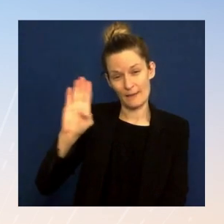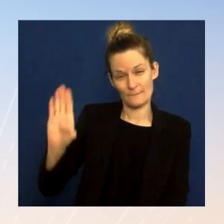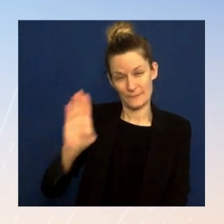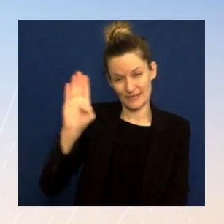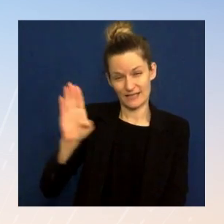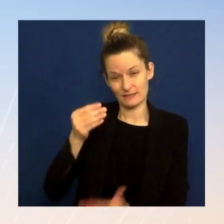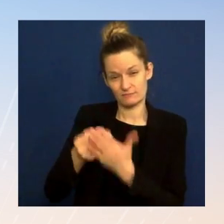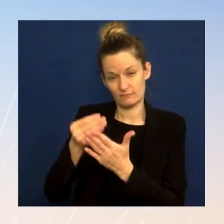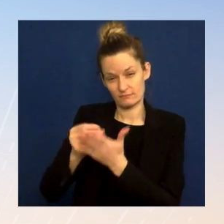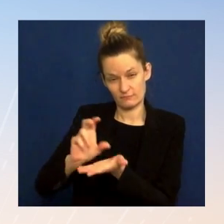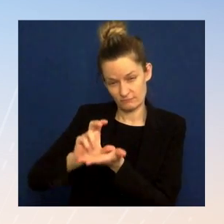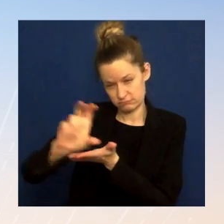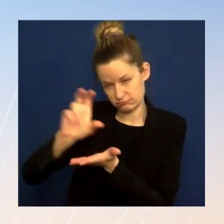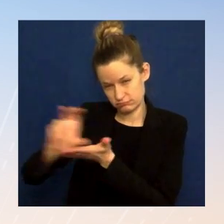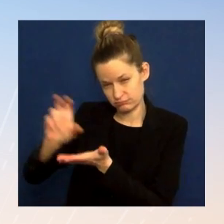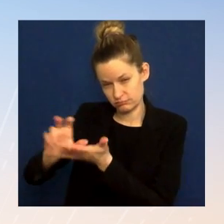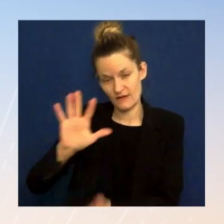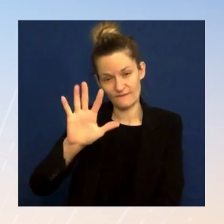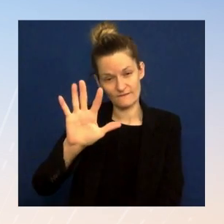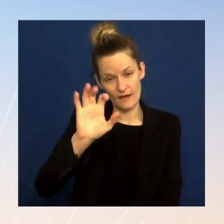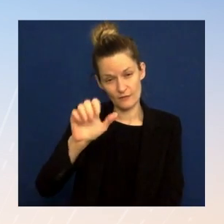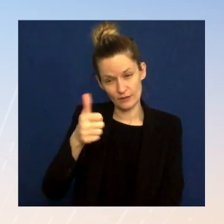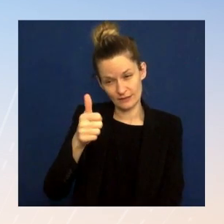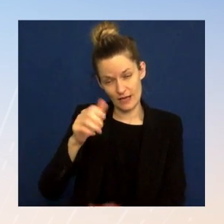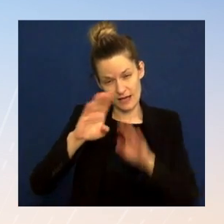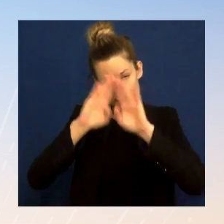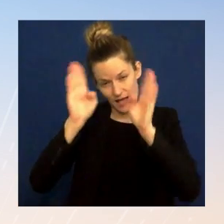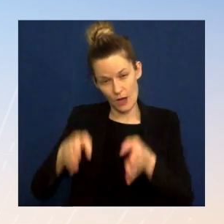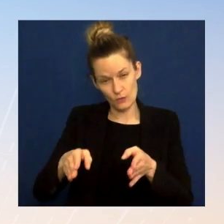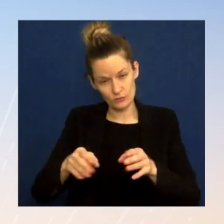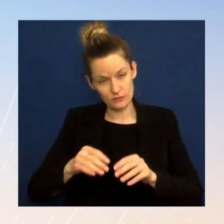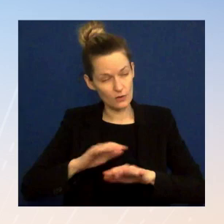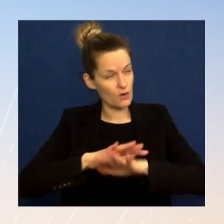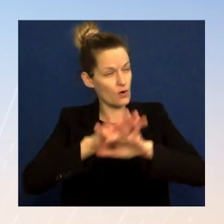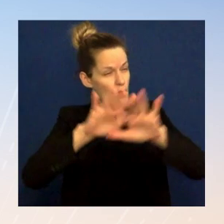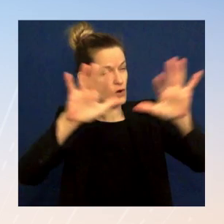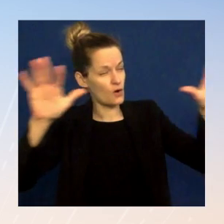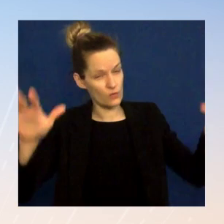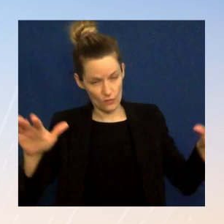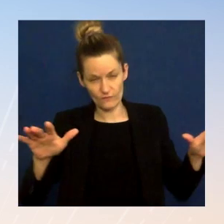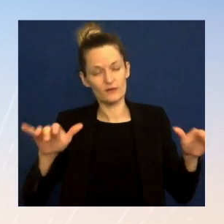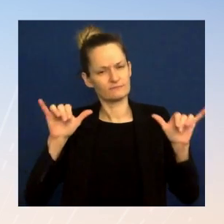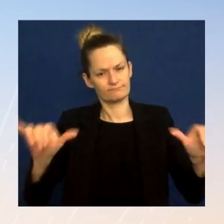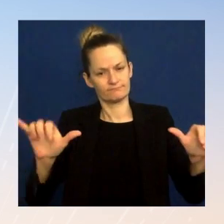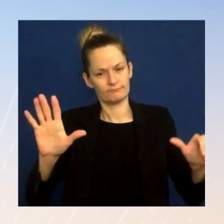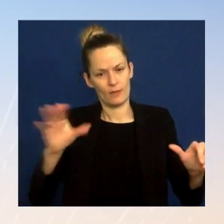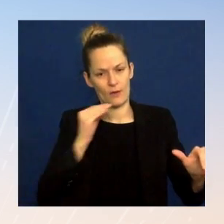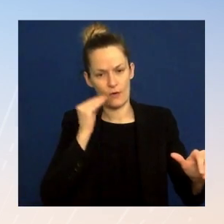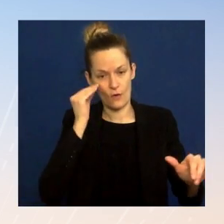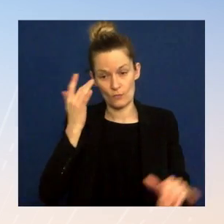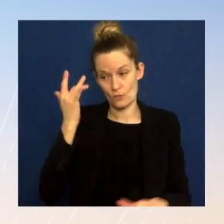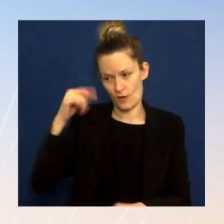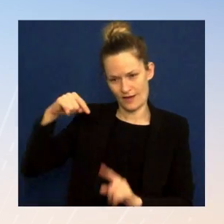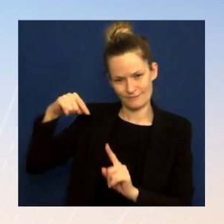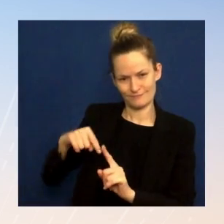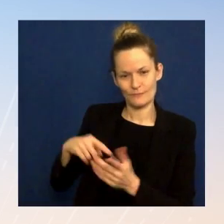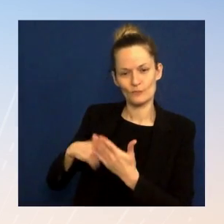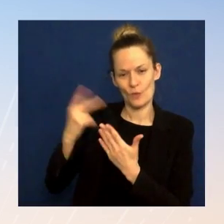Those are people who could stay in their homes as a result of these programs and the way that it's being implemented by state and local officials.